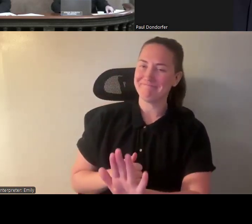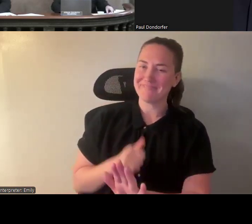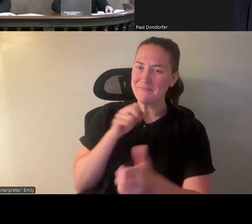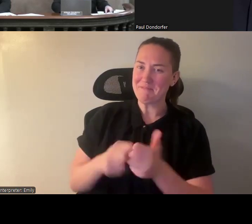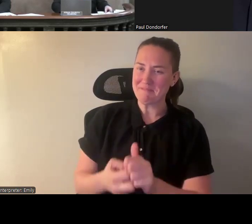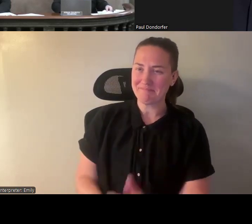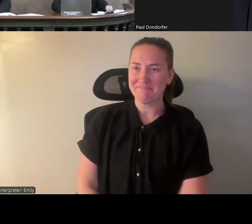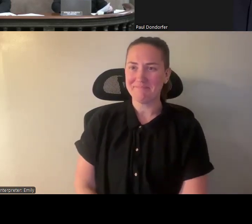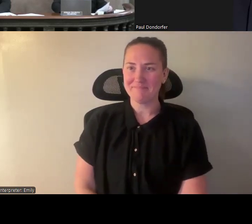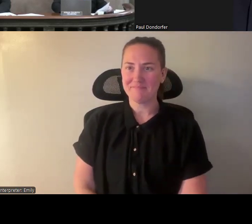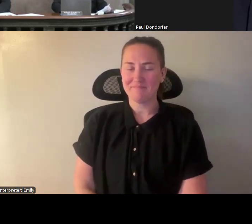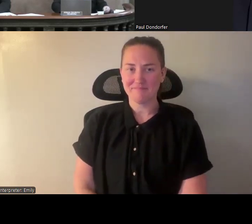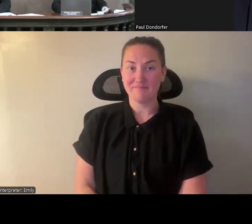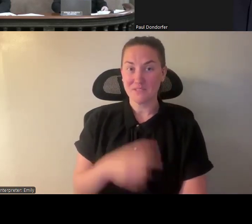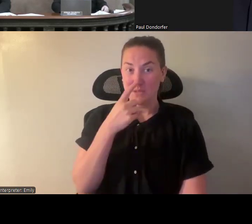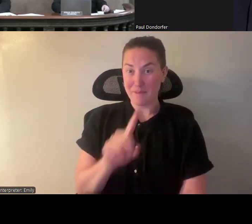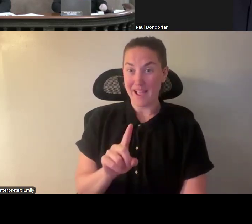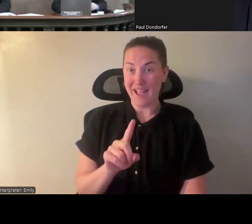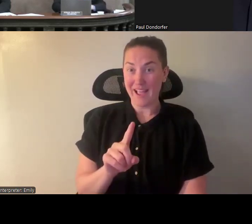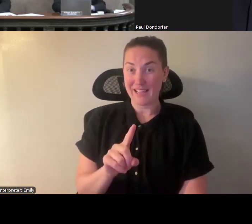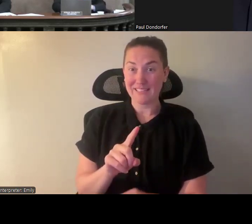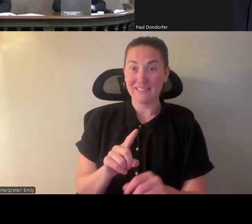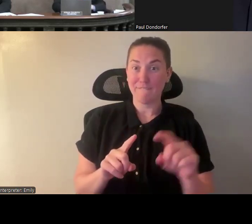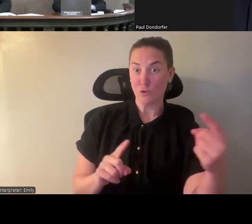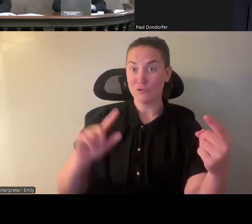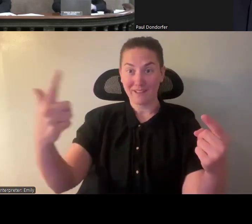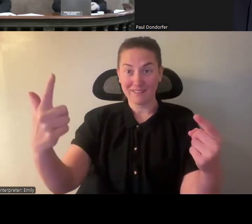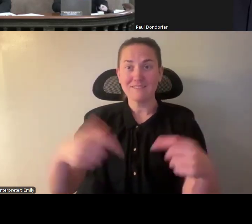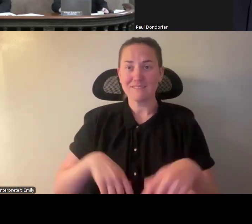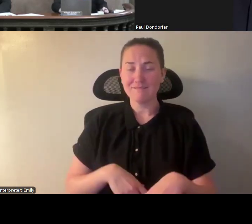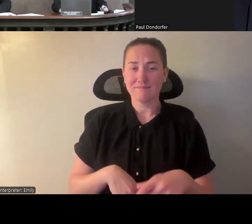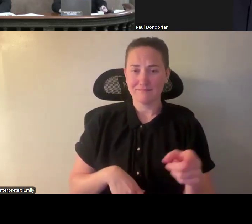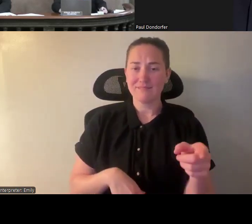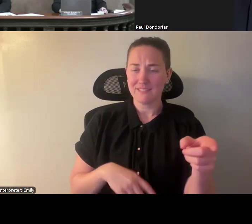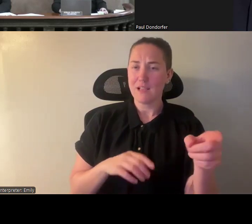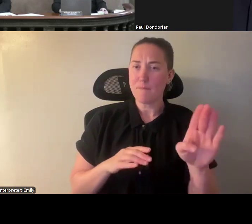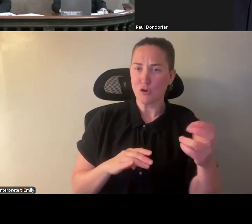Um can I get mine moved in my seconds I had it moved by legislator Burgess I also had it and